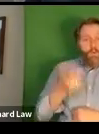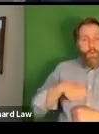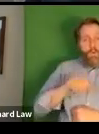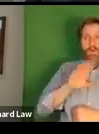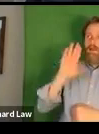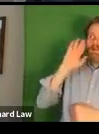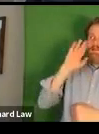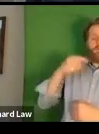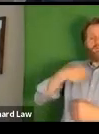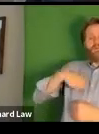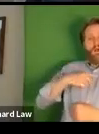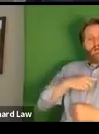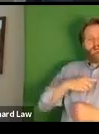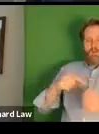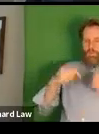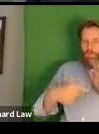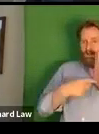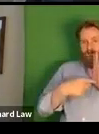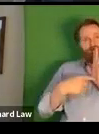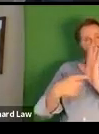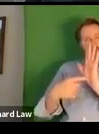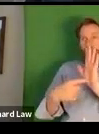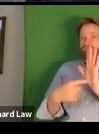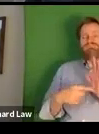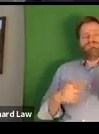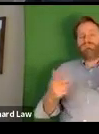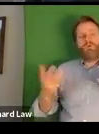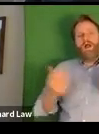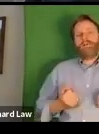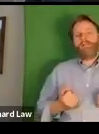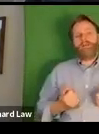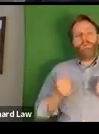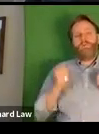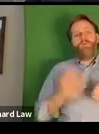show them that we're not prepared to put up with it so if it comes to balloting